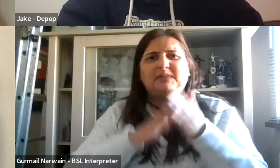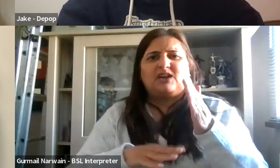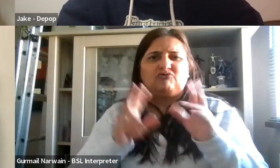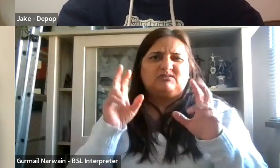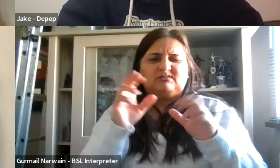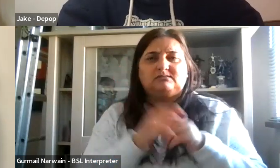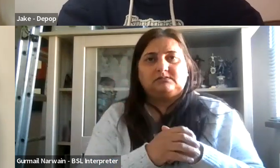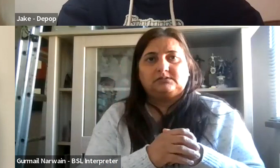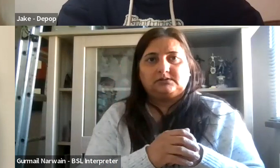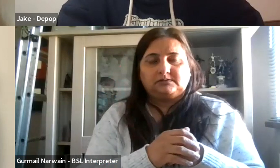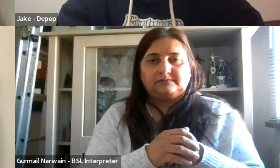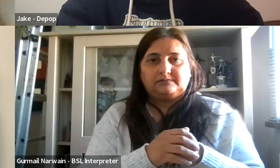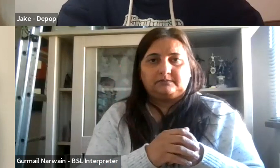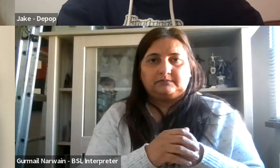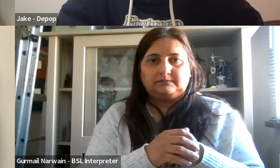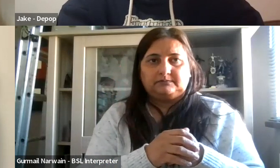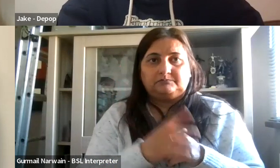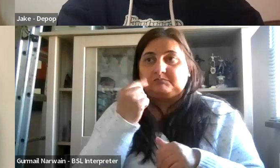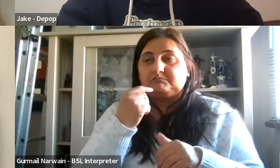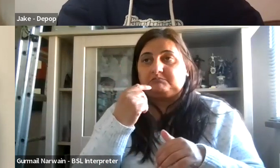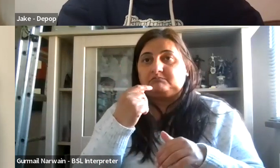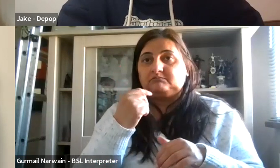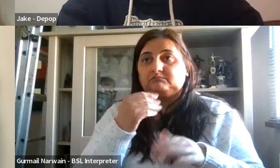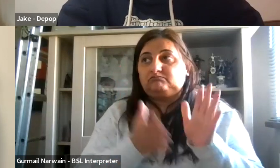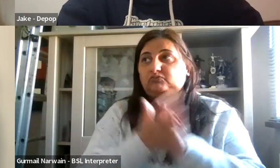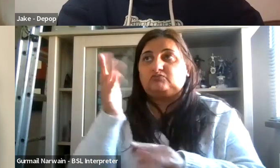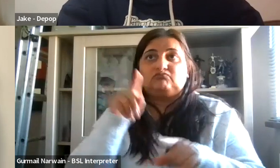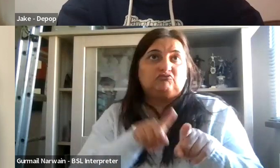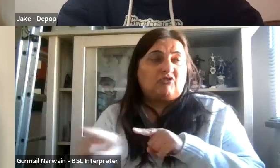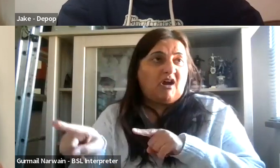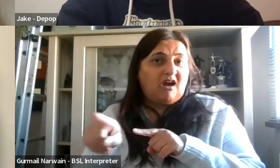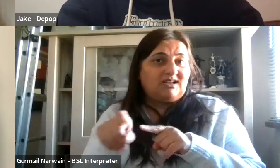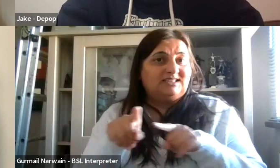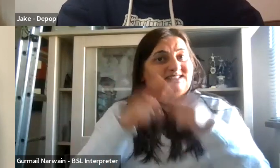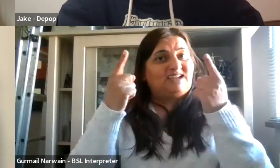where you can go and try a different part of the team or a different role and first short period of time.